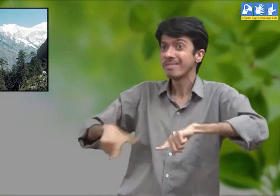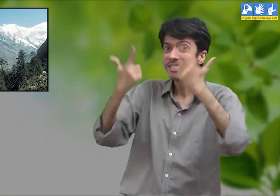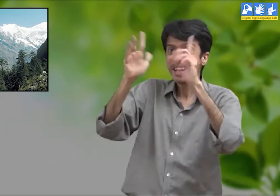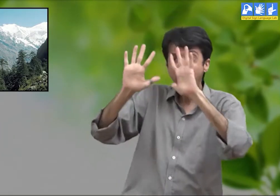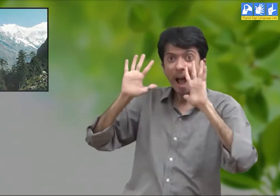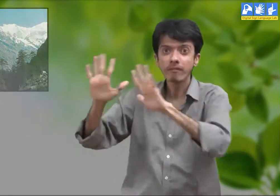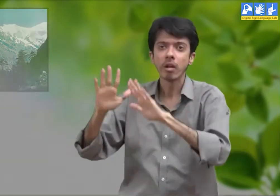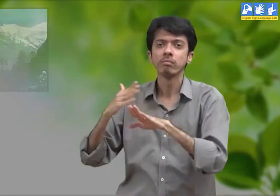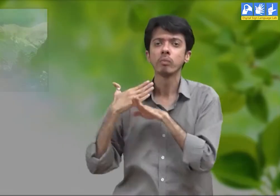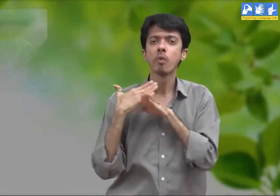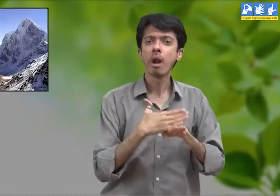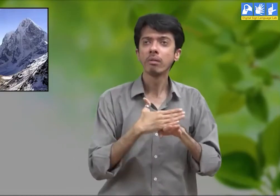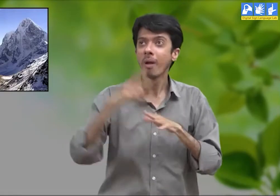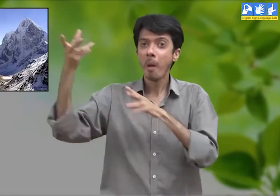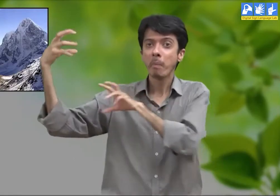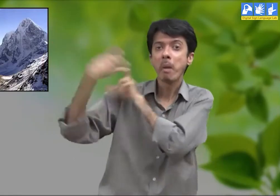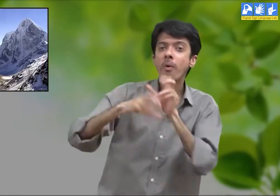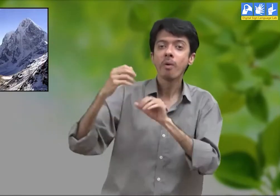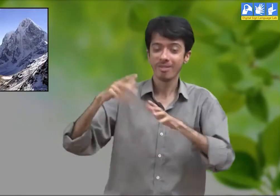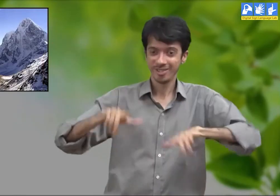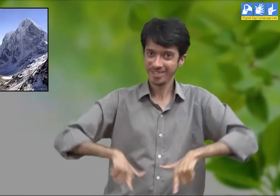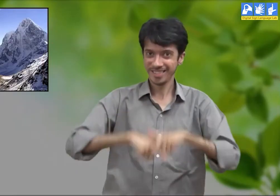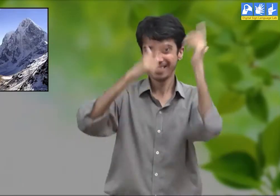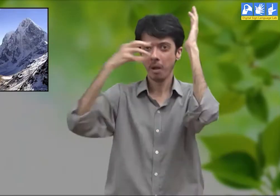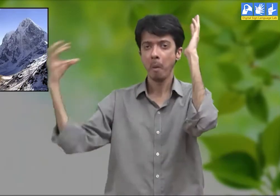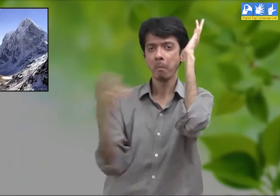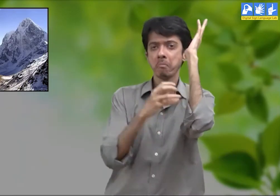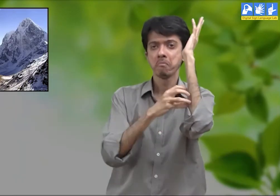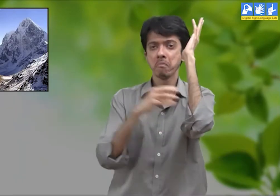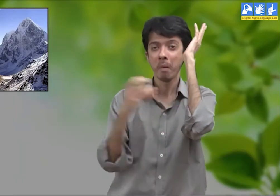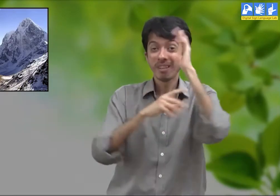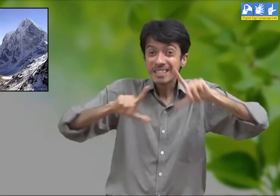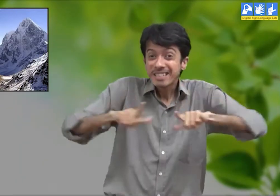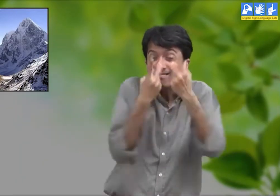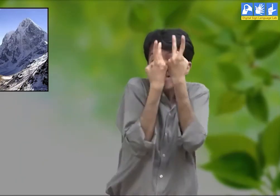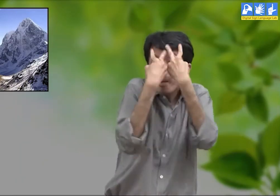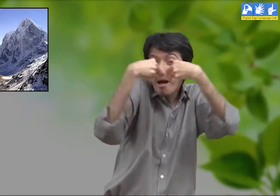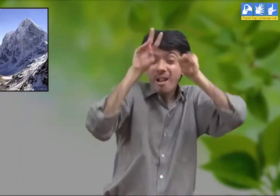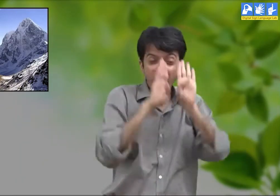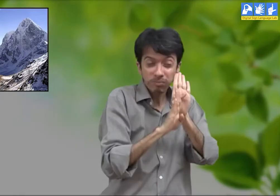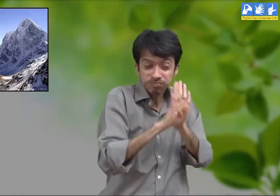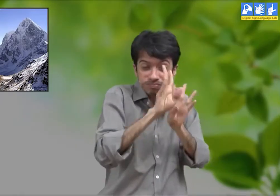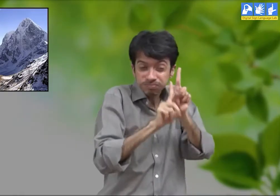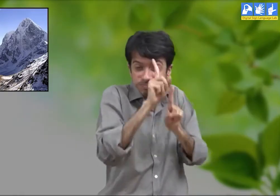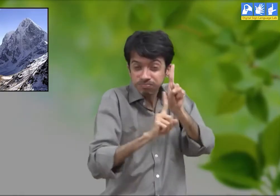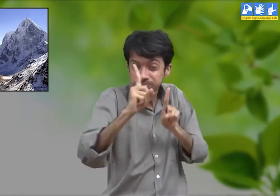If the trees would not be removed from the forest then they would protect the villagers from harm.